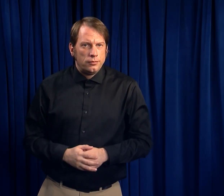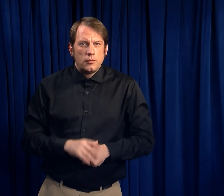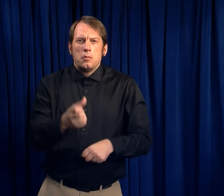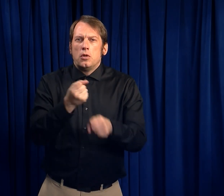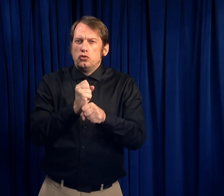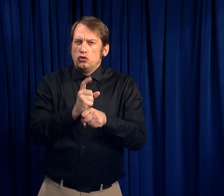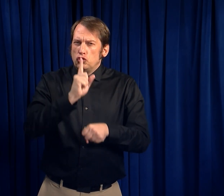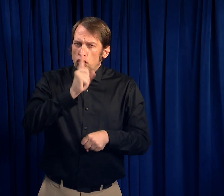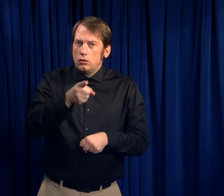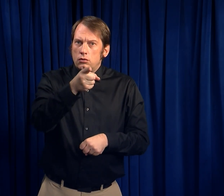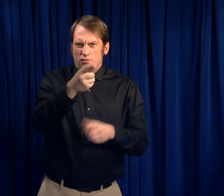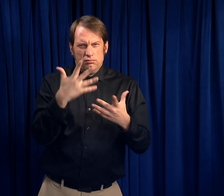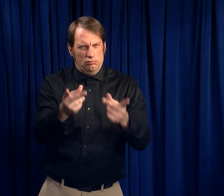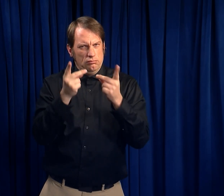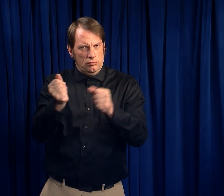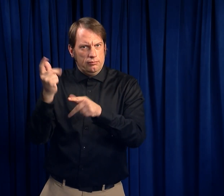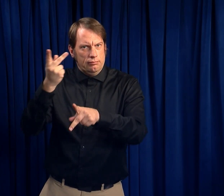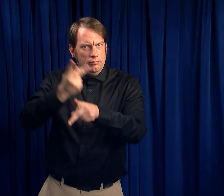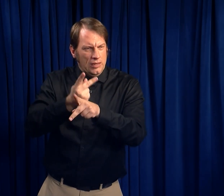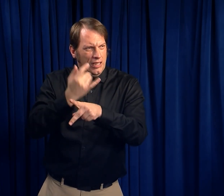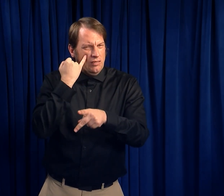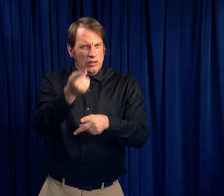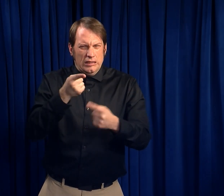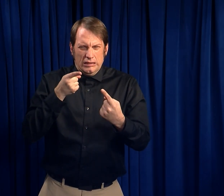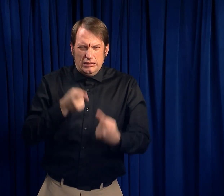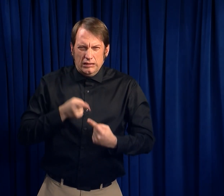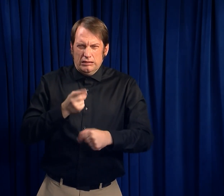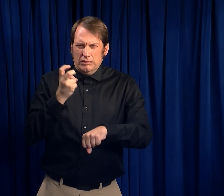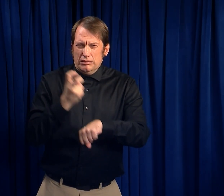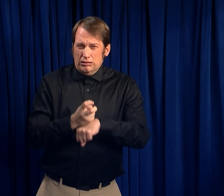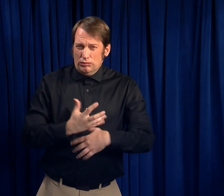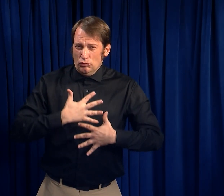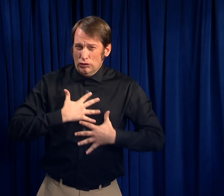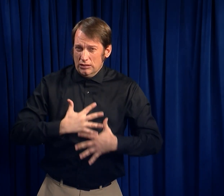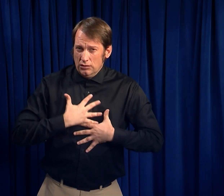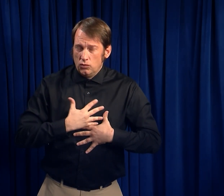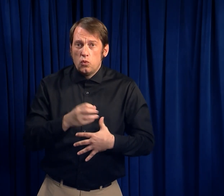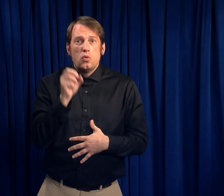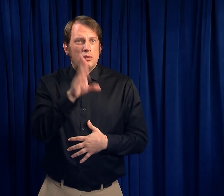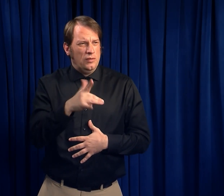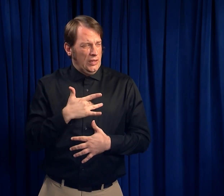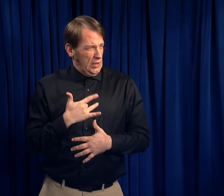Be sure to get care if you have trouble breathing or call 911